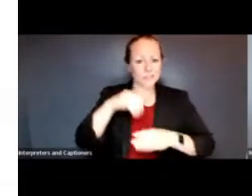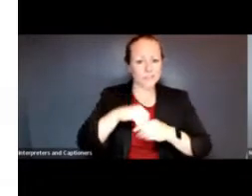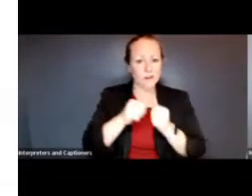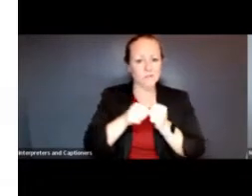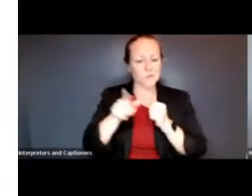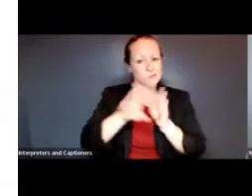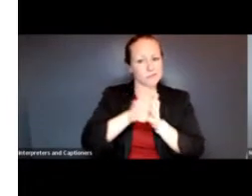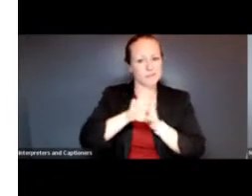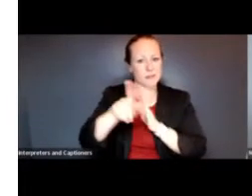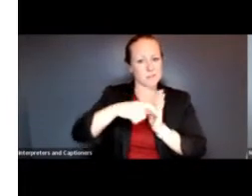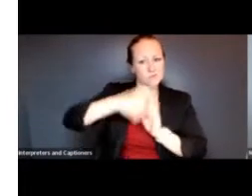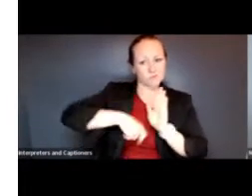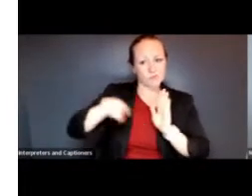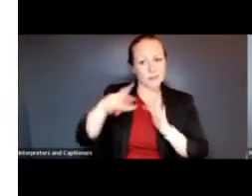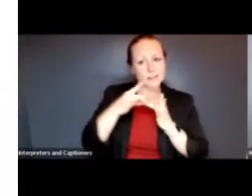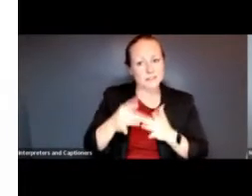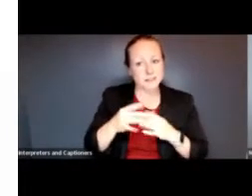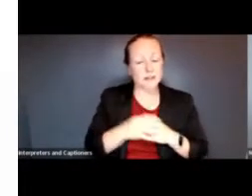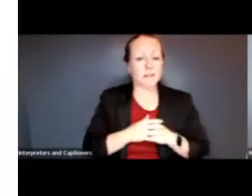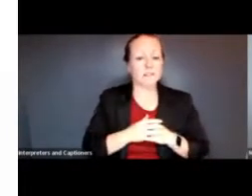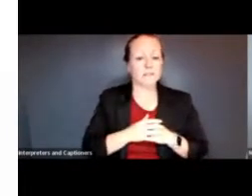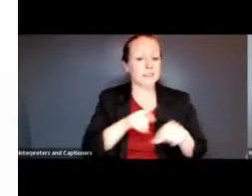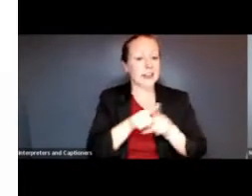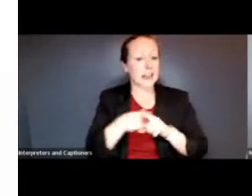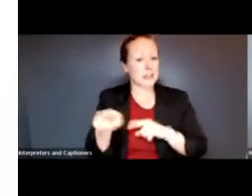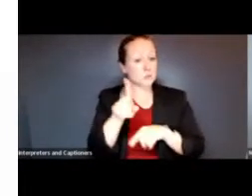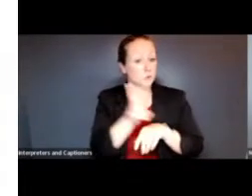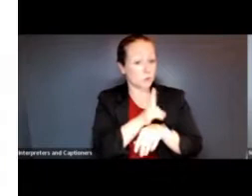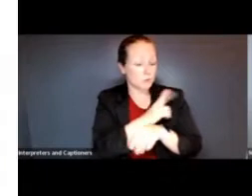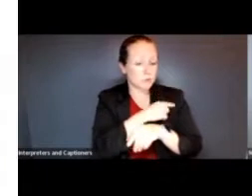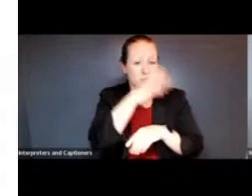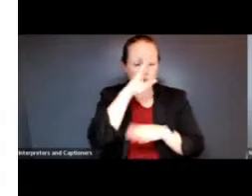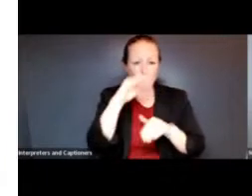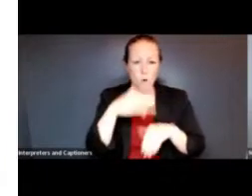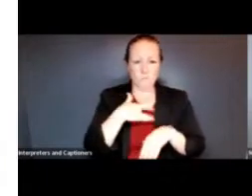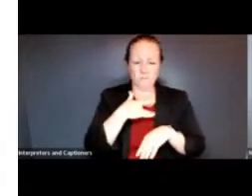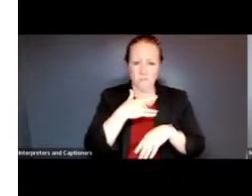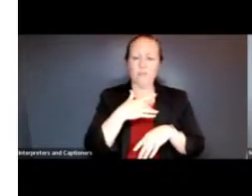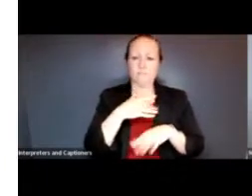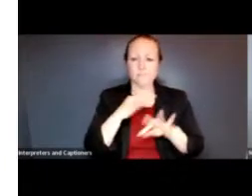this guide. And as you use it, we hope that you'll find it beneficial and if you have questions, you can certainly